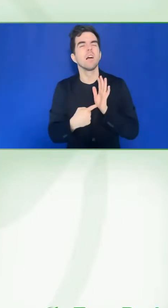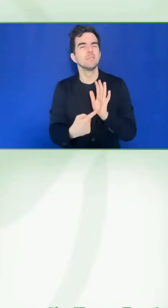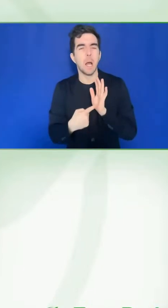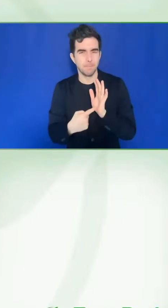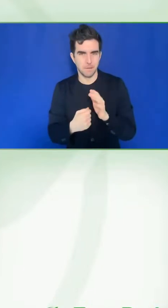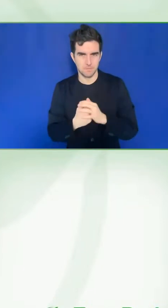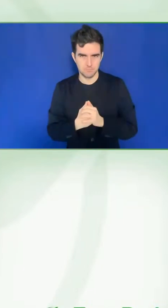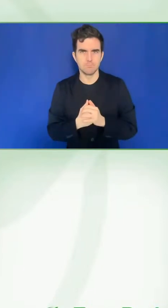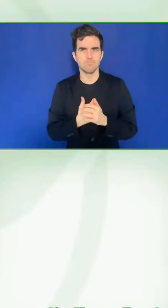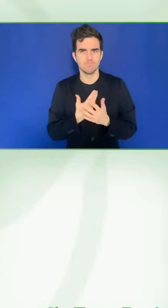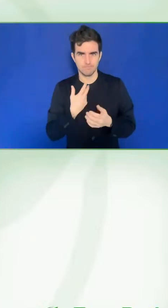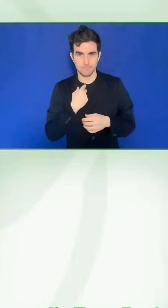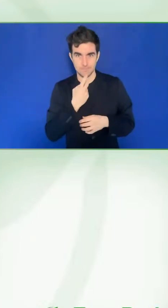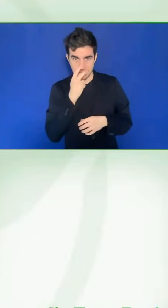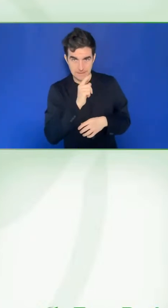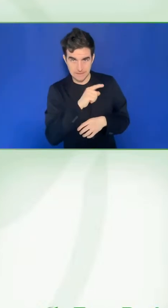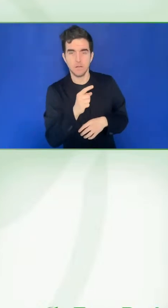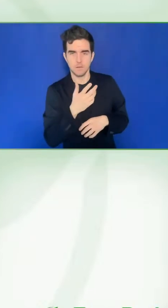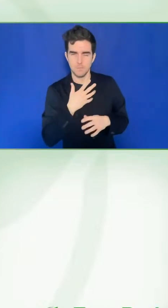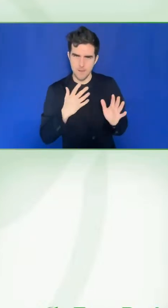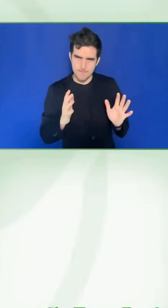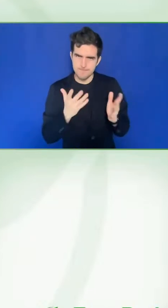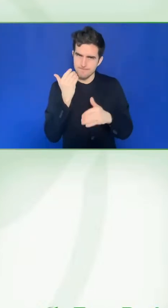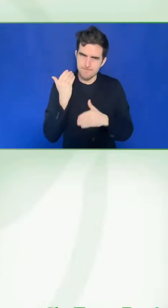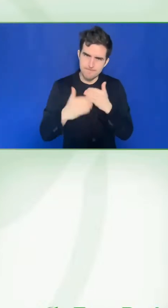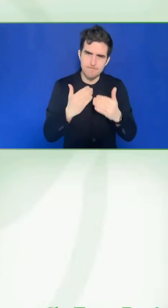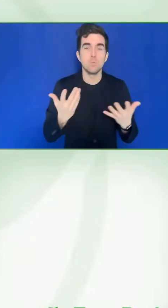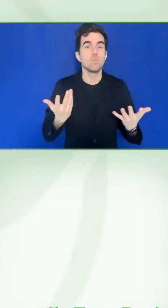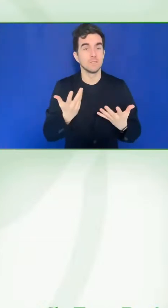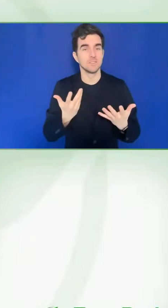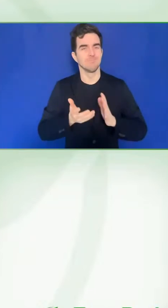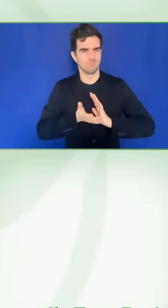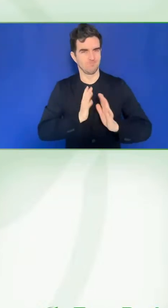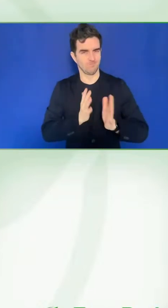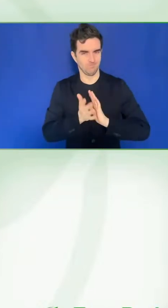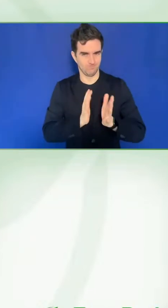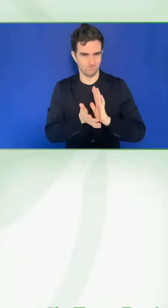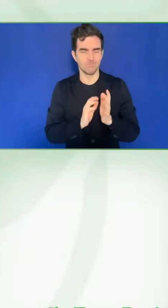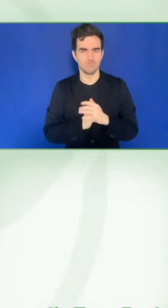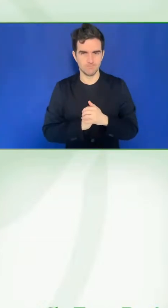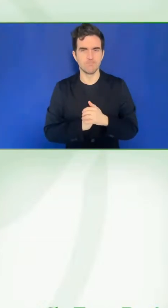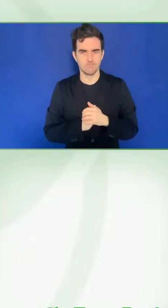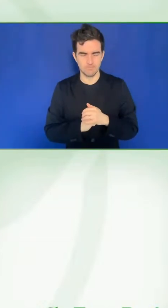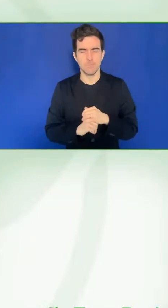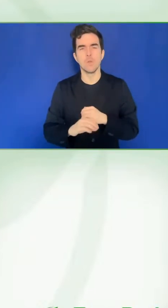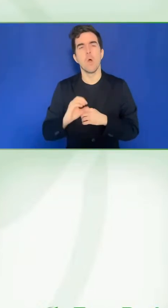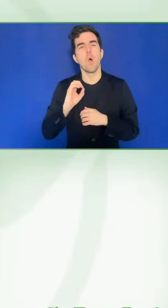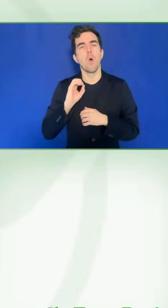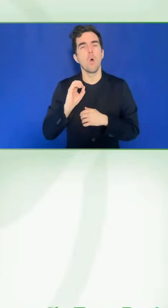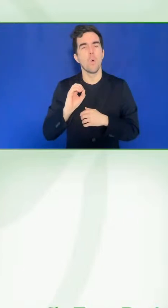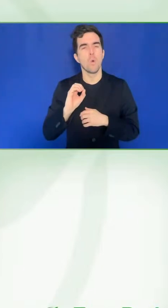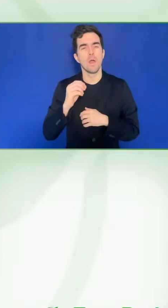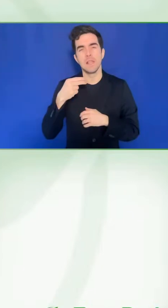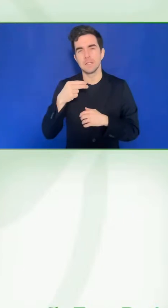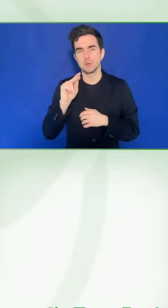was the cold call outreach based on Internet research was perhaps interesting to conduct, but ultimately not very useful.